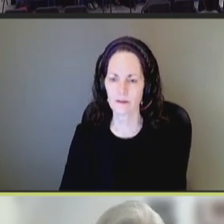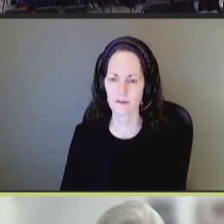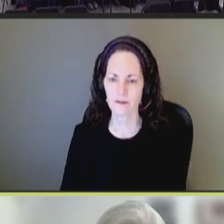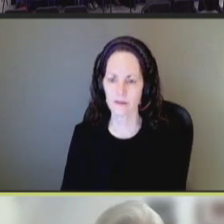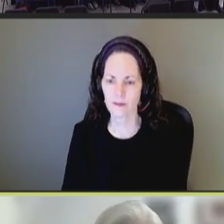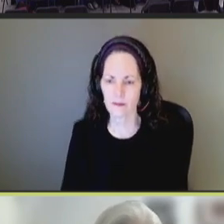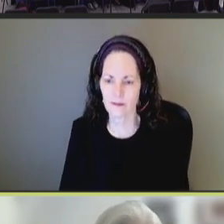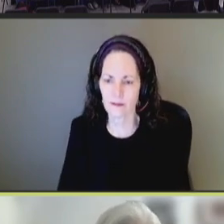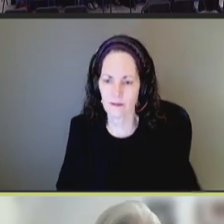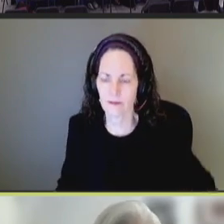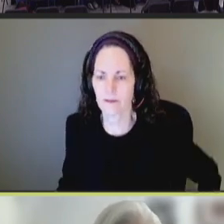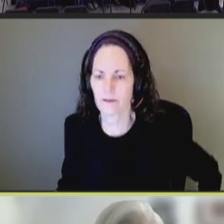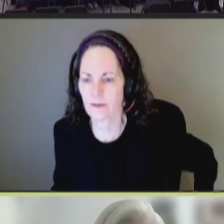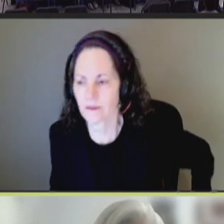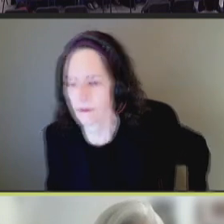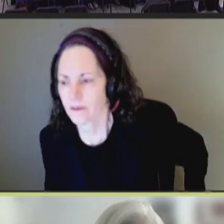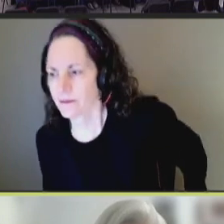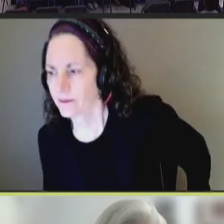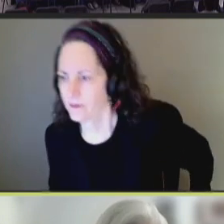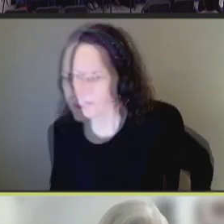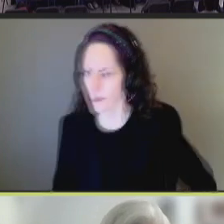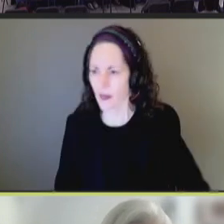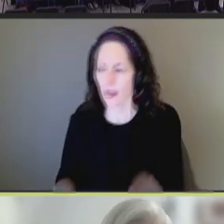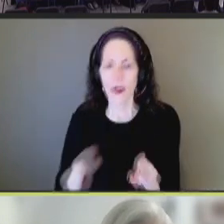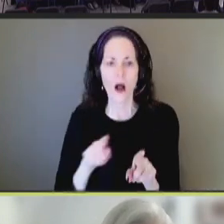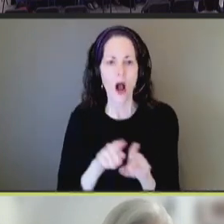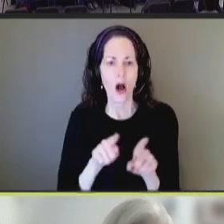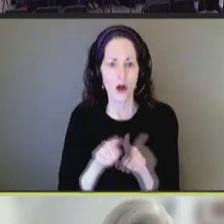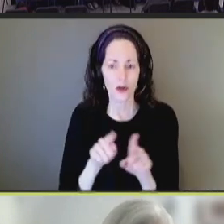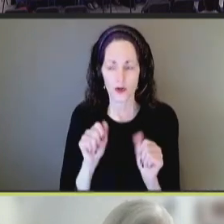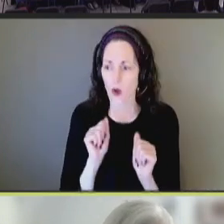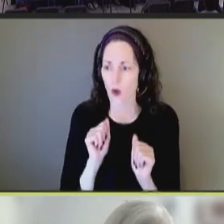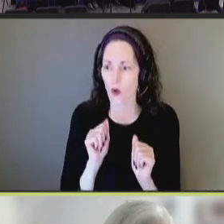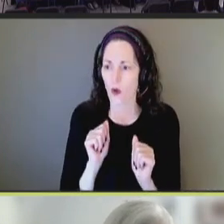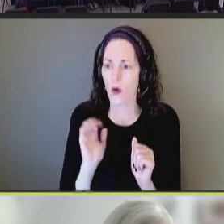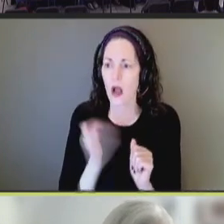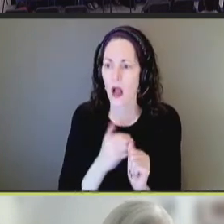And currently, with respect to our IZ Gateway Data Exchange Metrics,